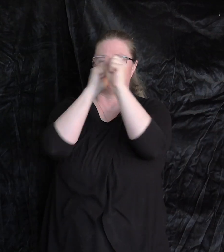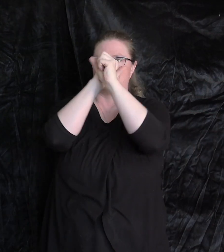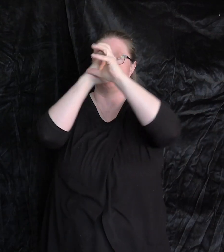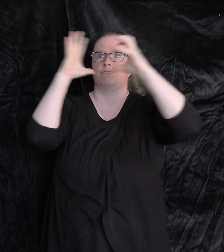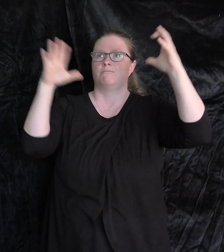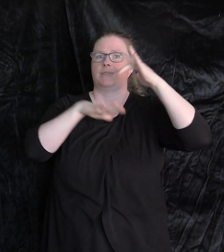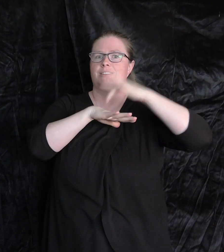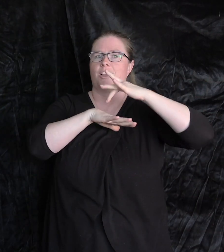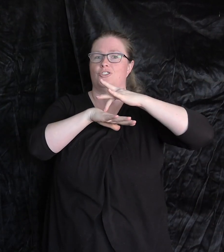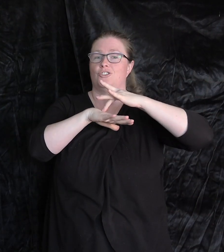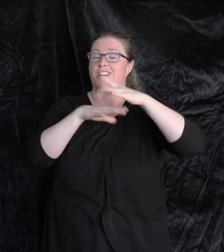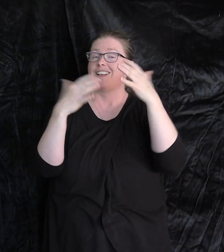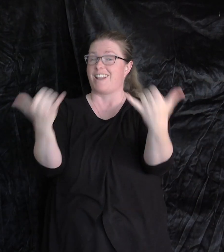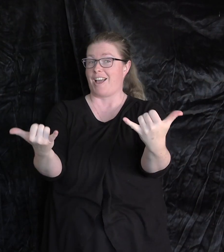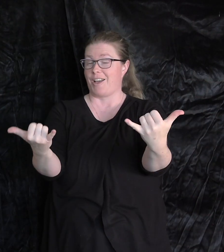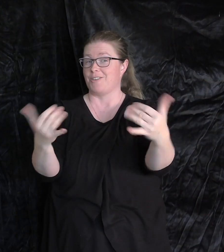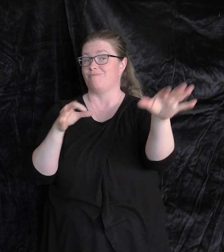okay here's the piece